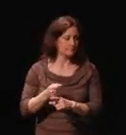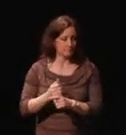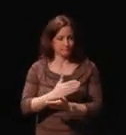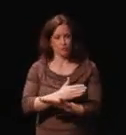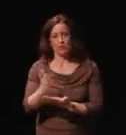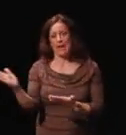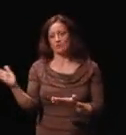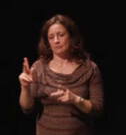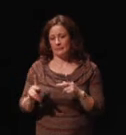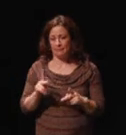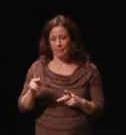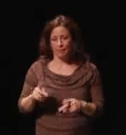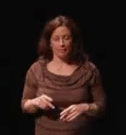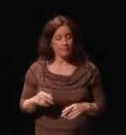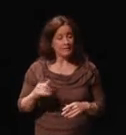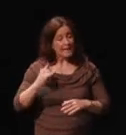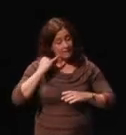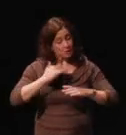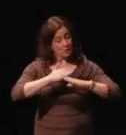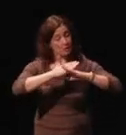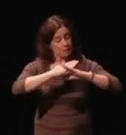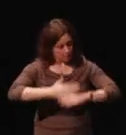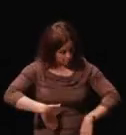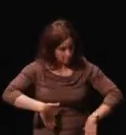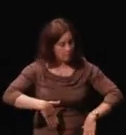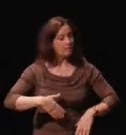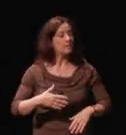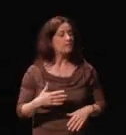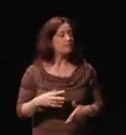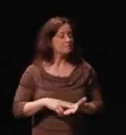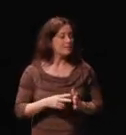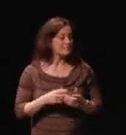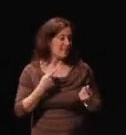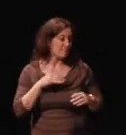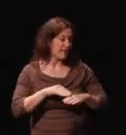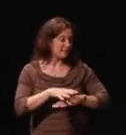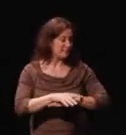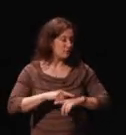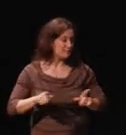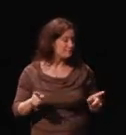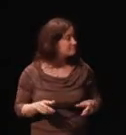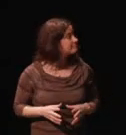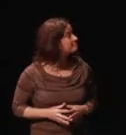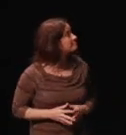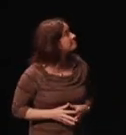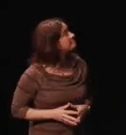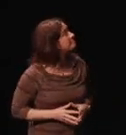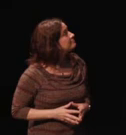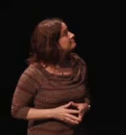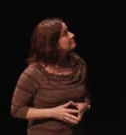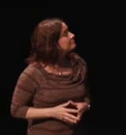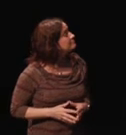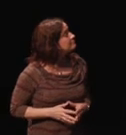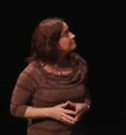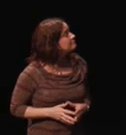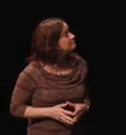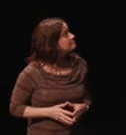And if you can remove those barriers, it can make all the difference.